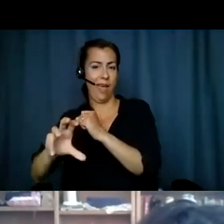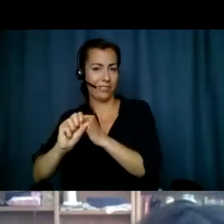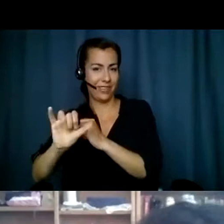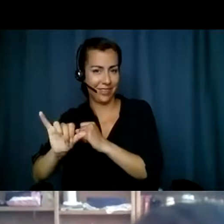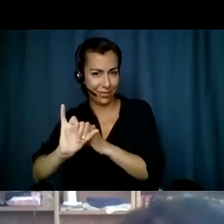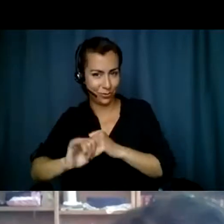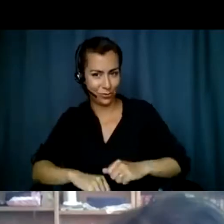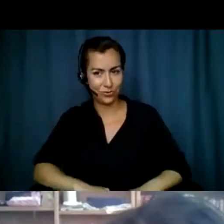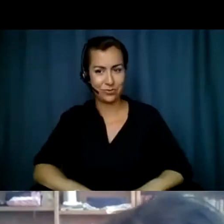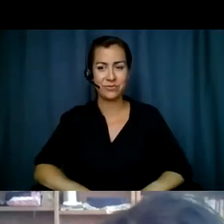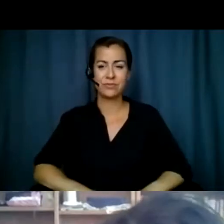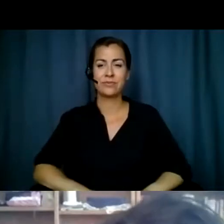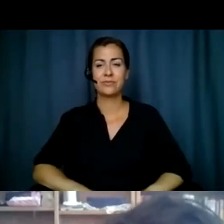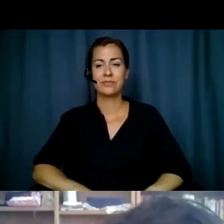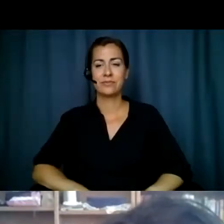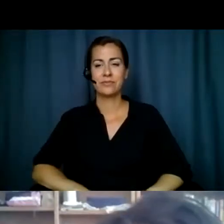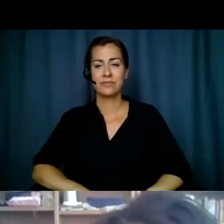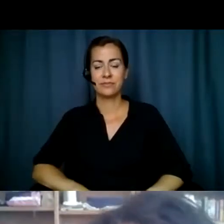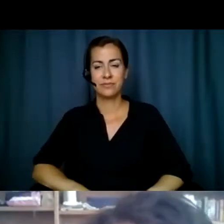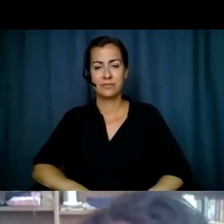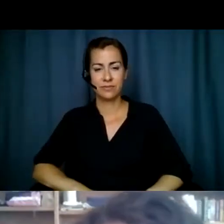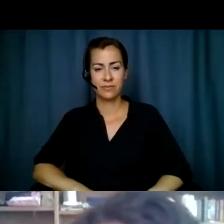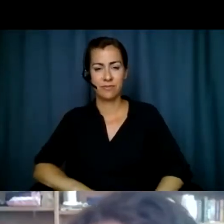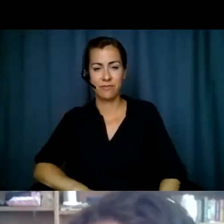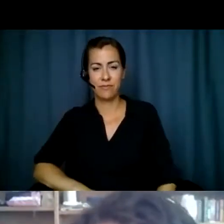Oregon to go to, but we're more about ensuring that